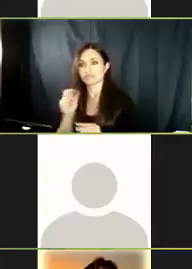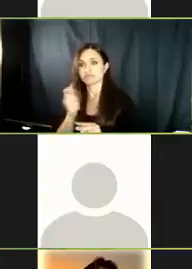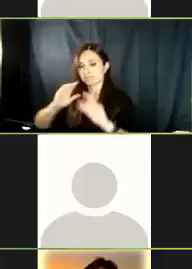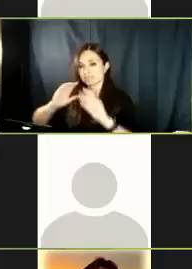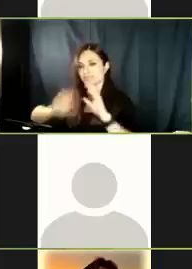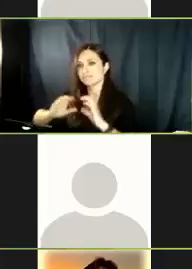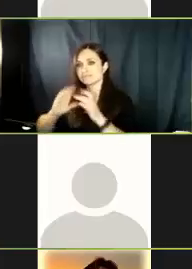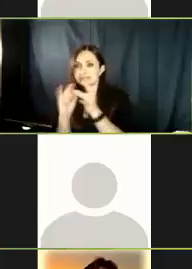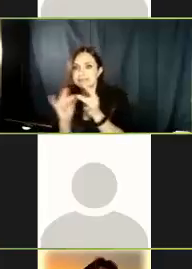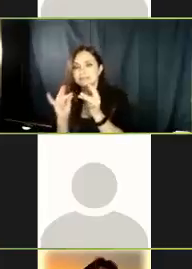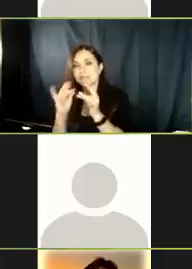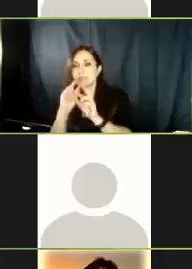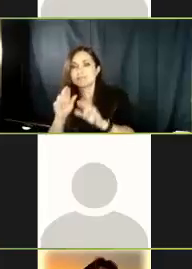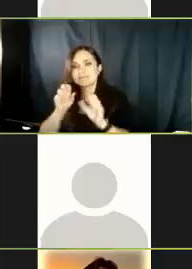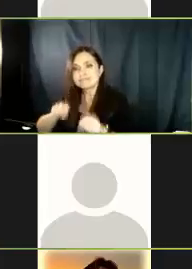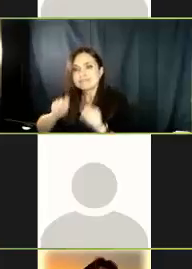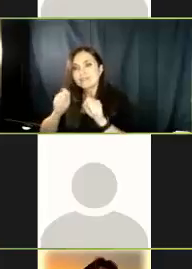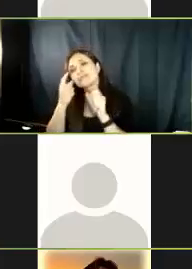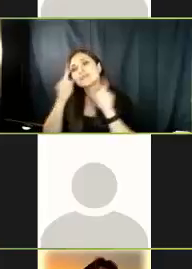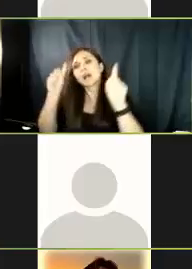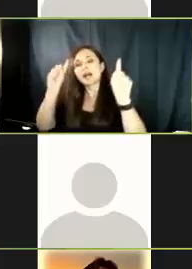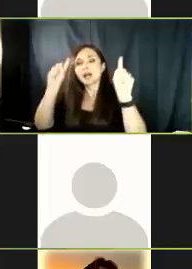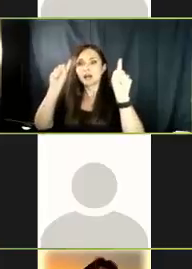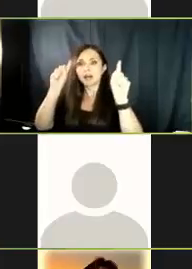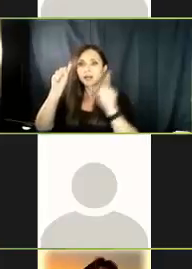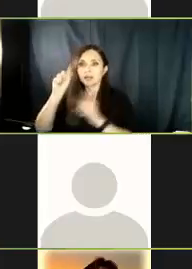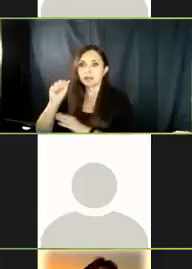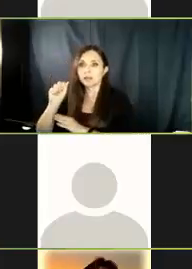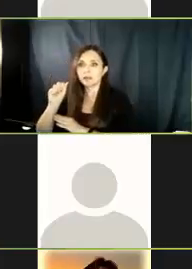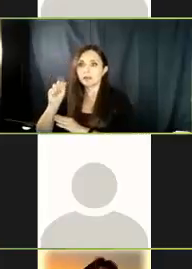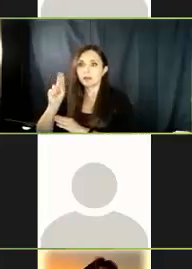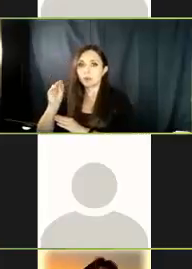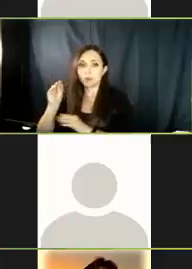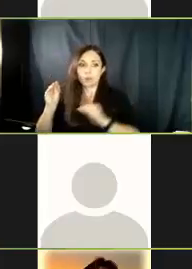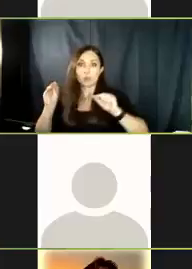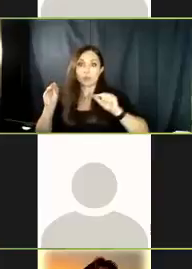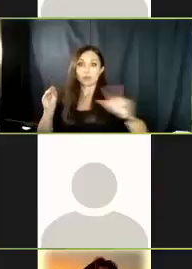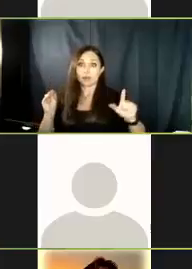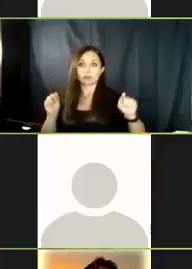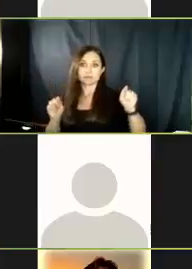Finally, the audio button in the lower left section of your screen can be used if you